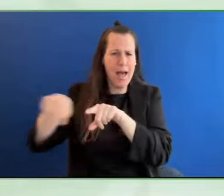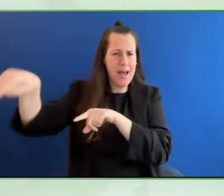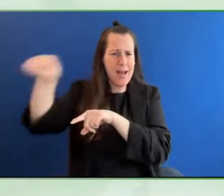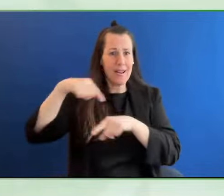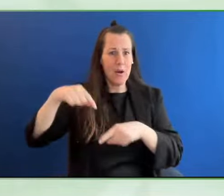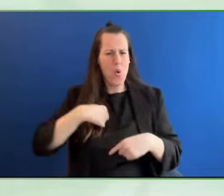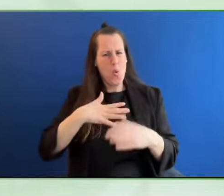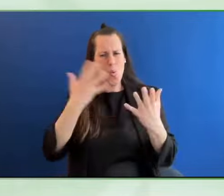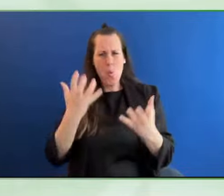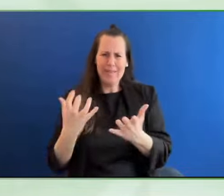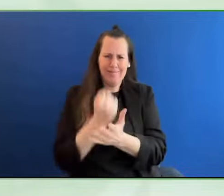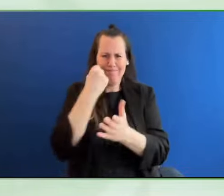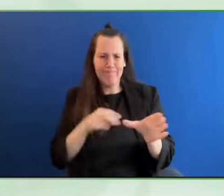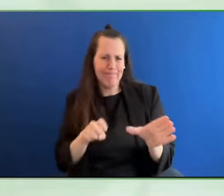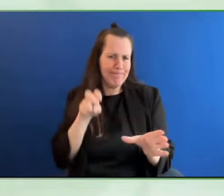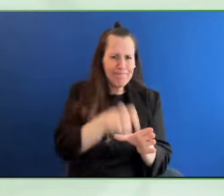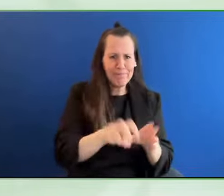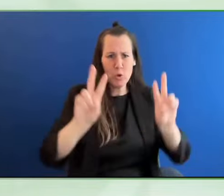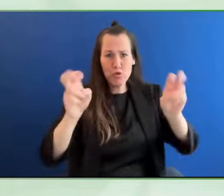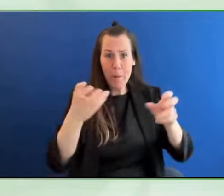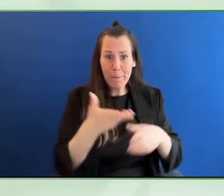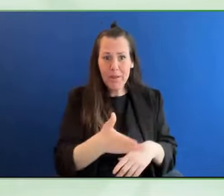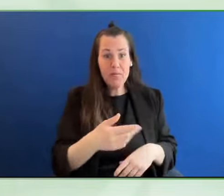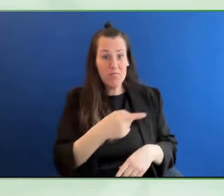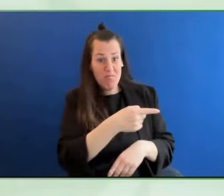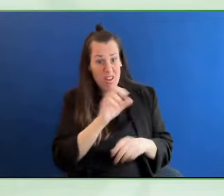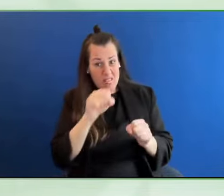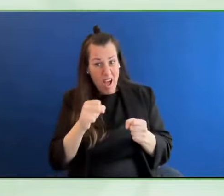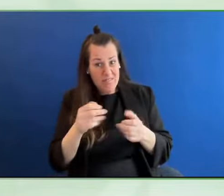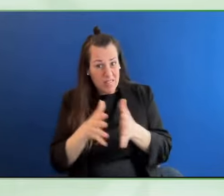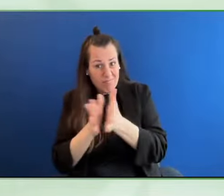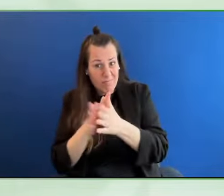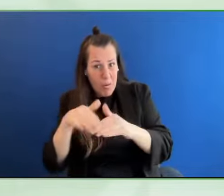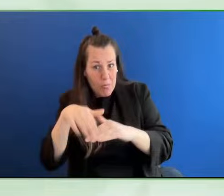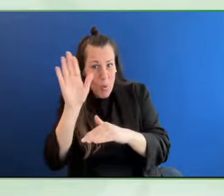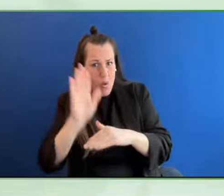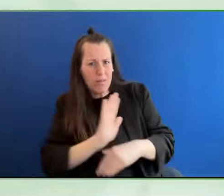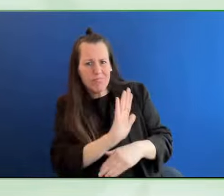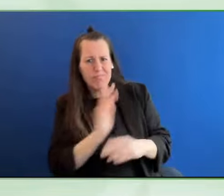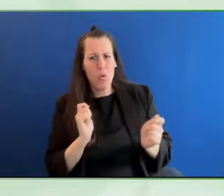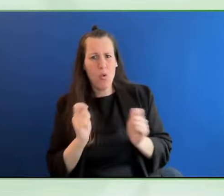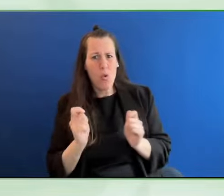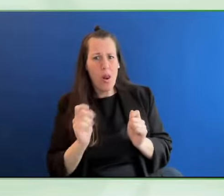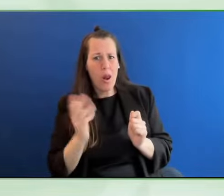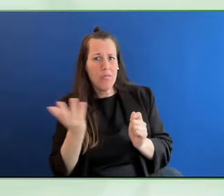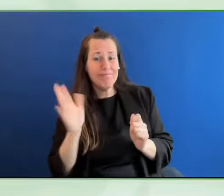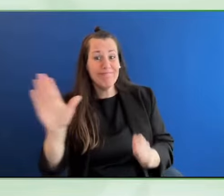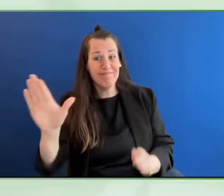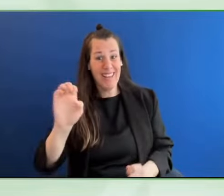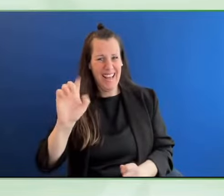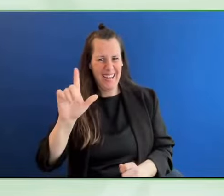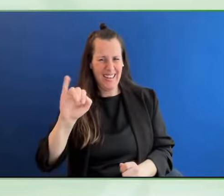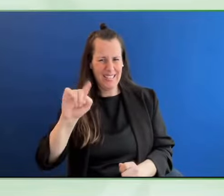I'm sprinkling accessibility glitter wherever I go, if you look at my slack message.